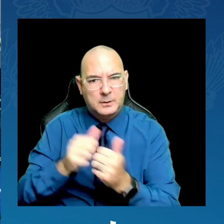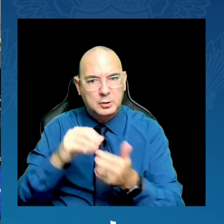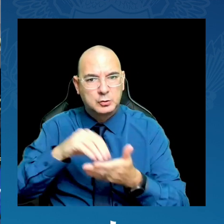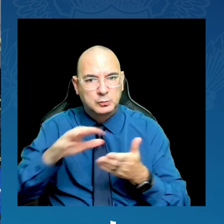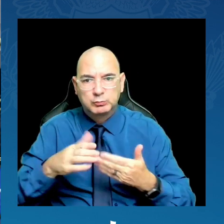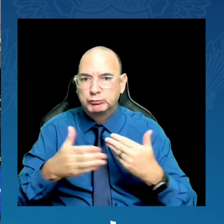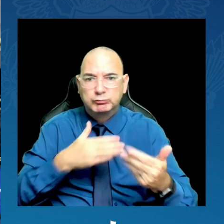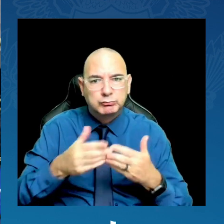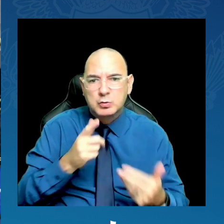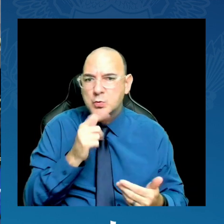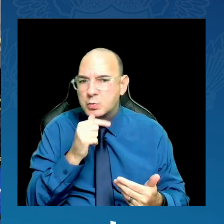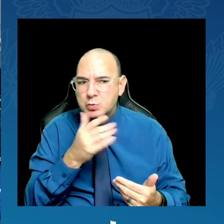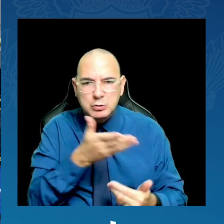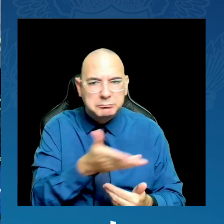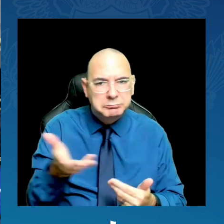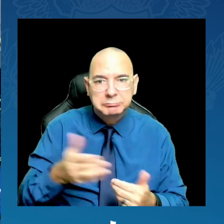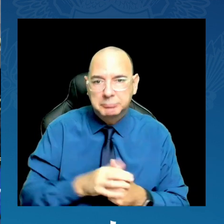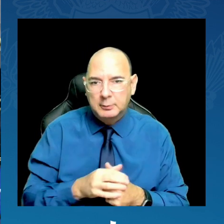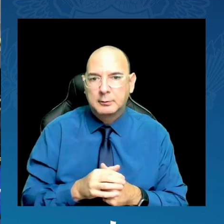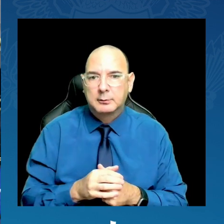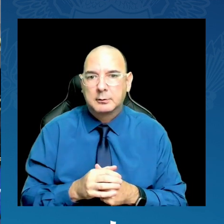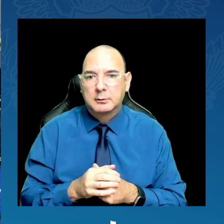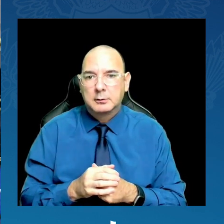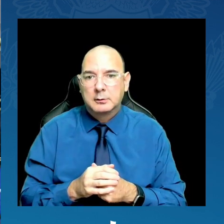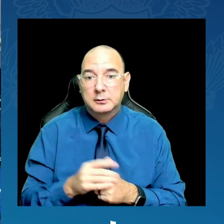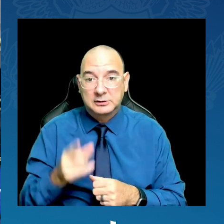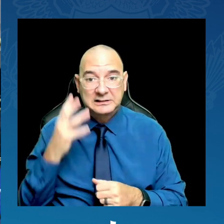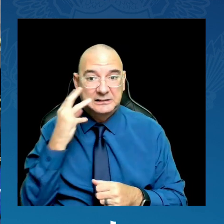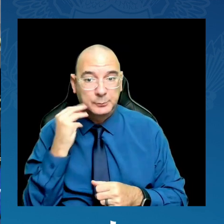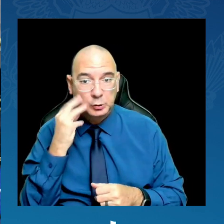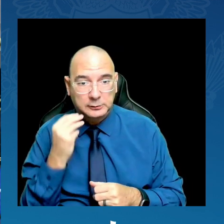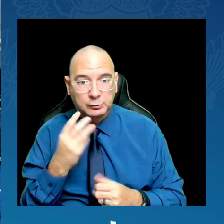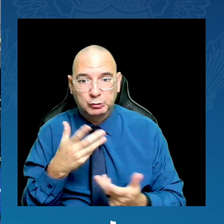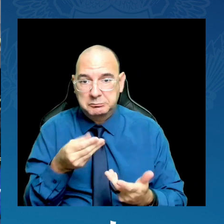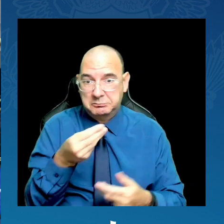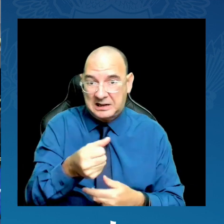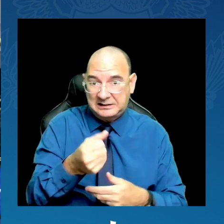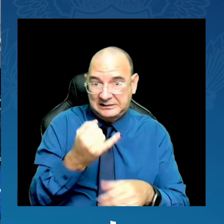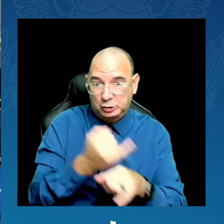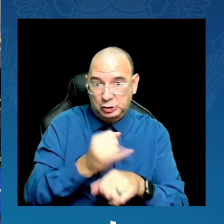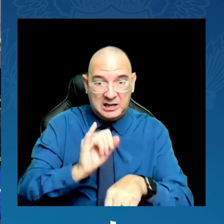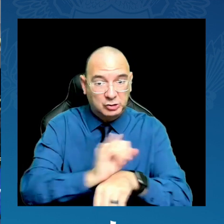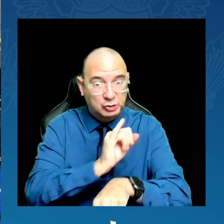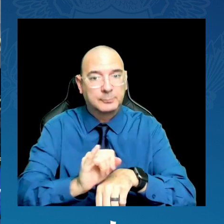facilitating paid experiences in industry with our corporate partners, government partners and research laboratories